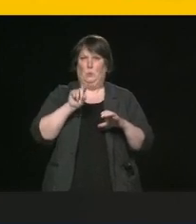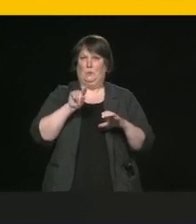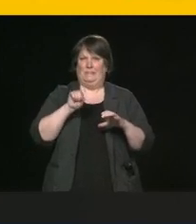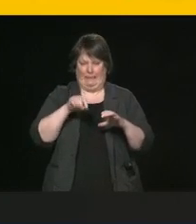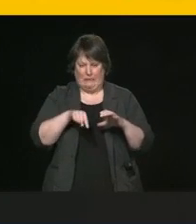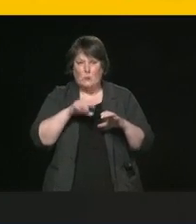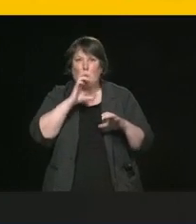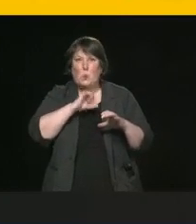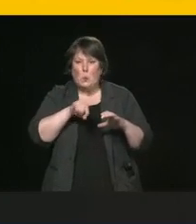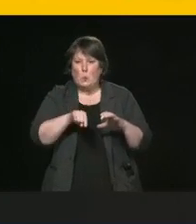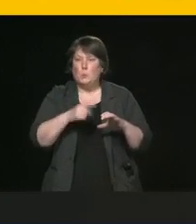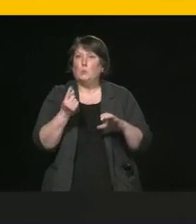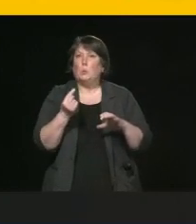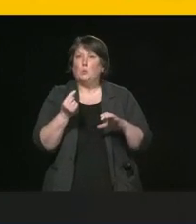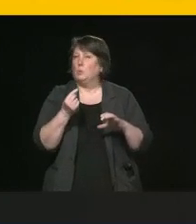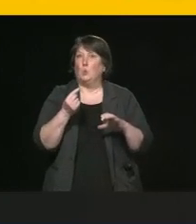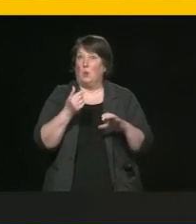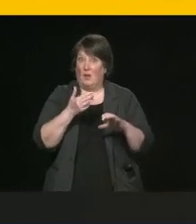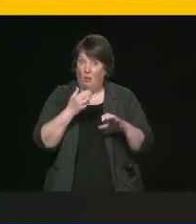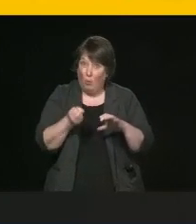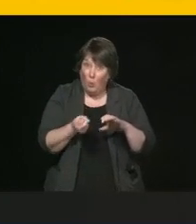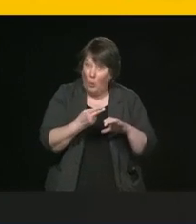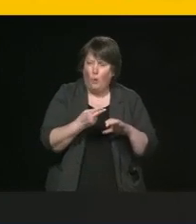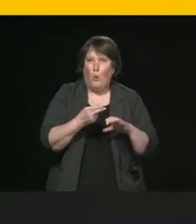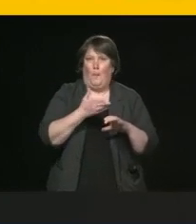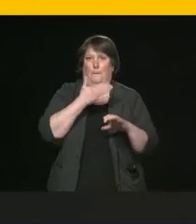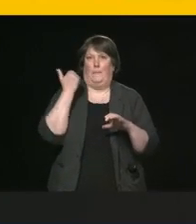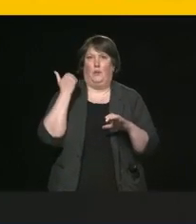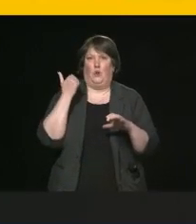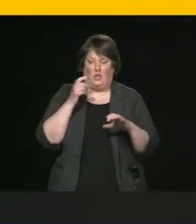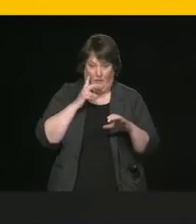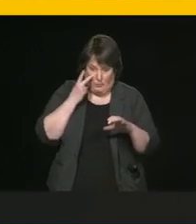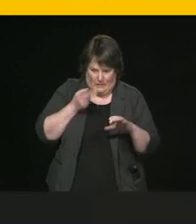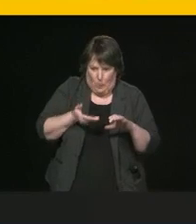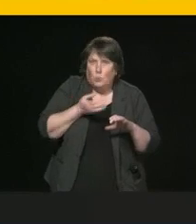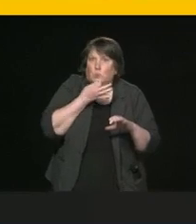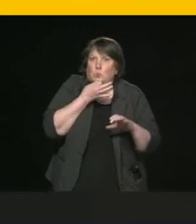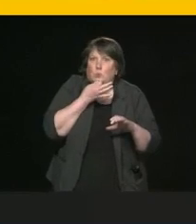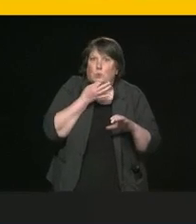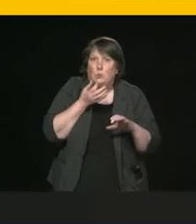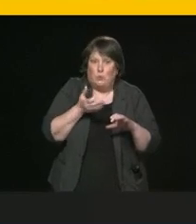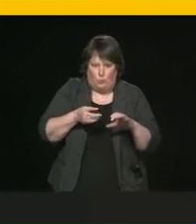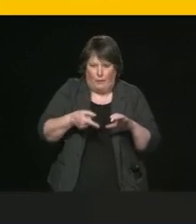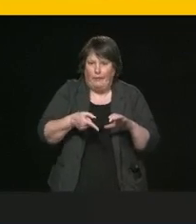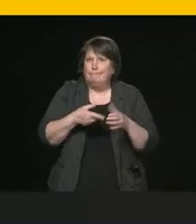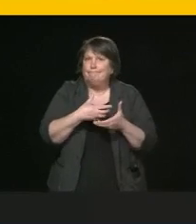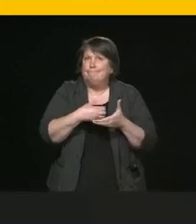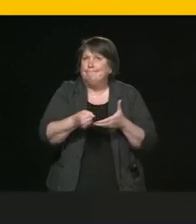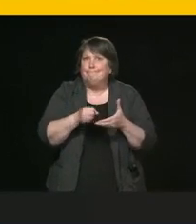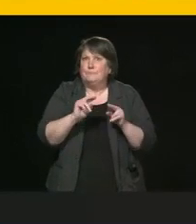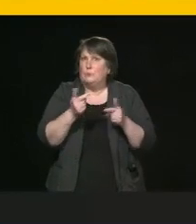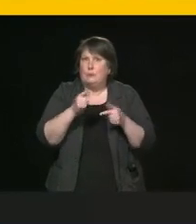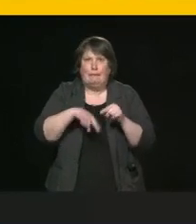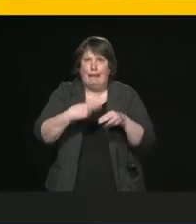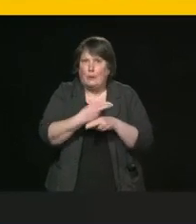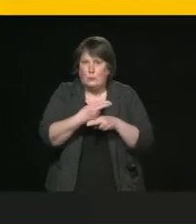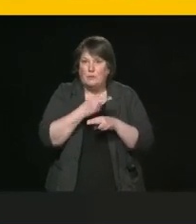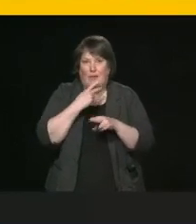BECAUSE I BELIEVE THERE IS PROBABLY A MORE EFFECTIVE WAY TO USE EQUIPMENT THAT IS NEARING